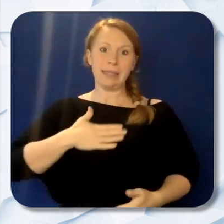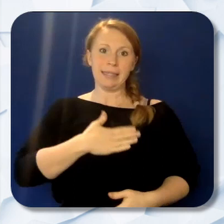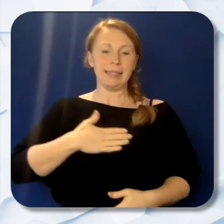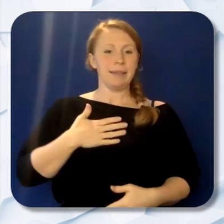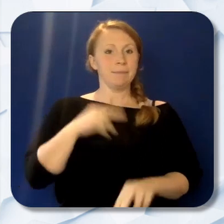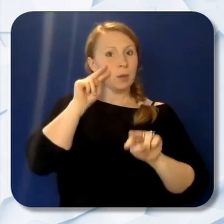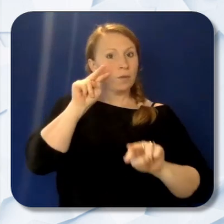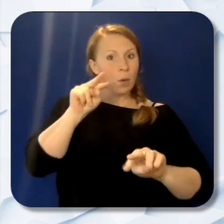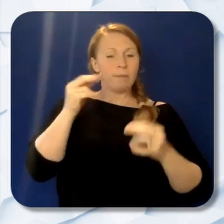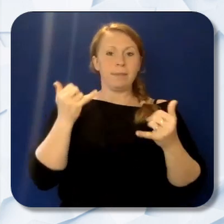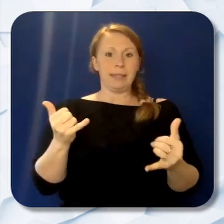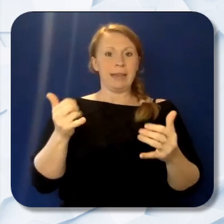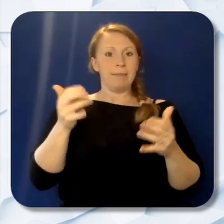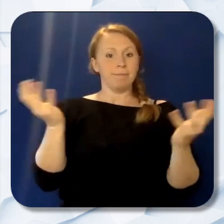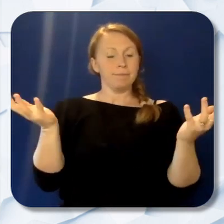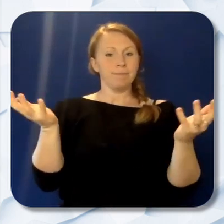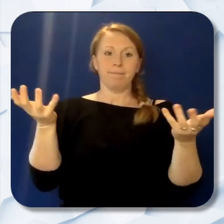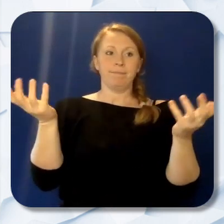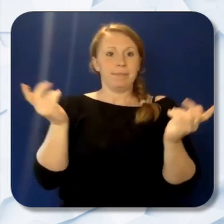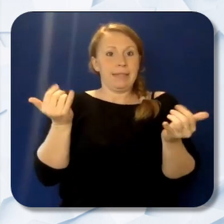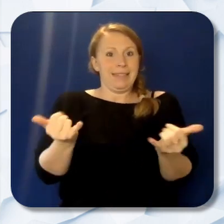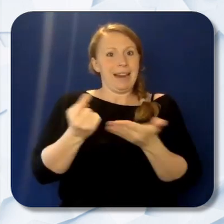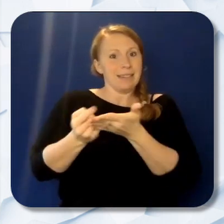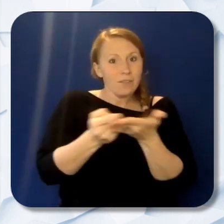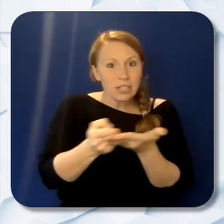conversation and future conversations and the resources that we can provide